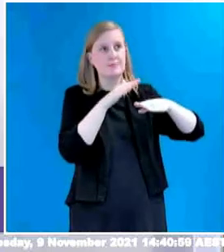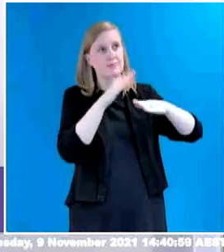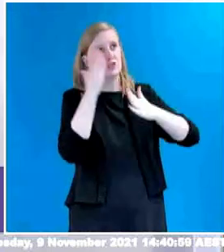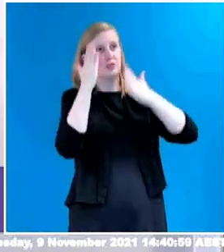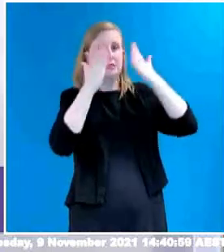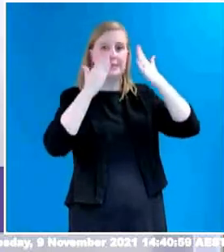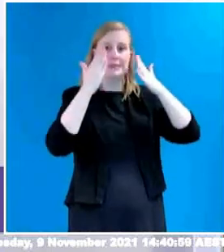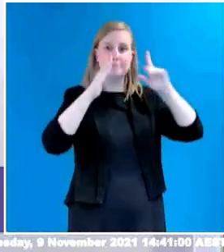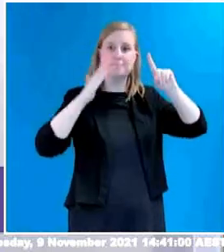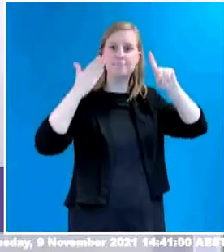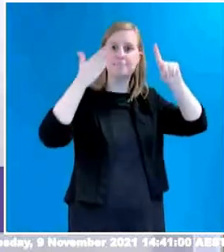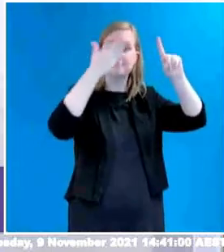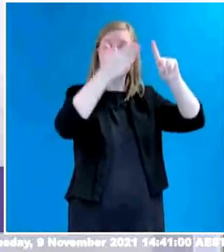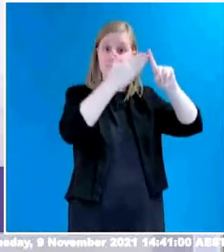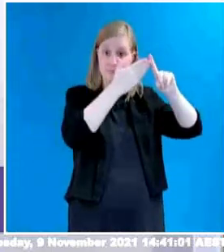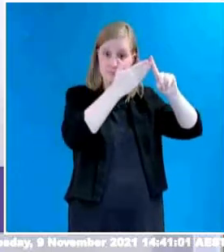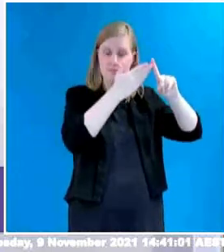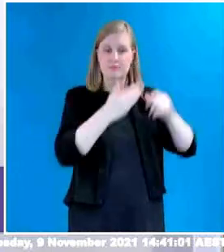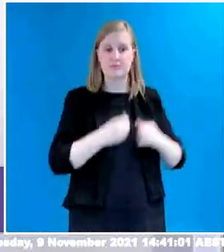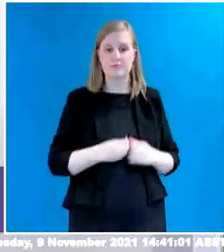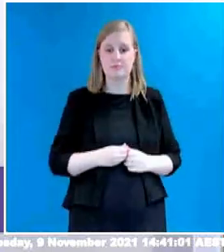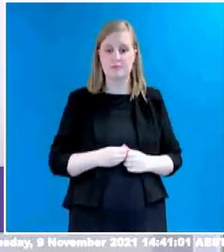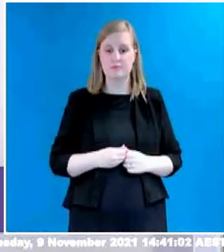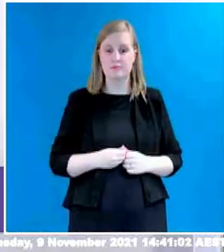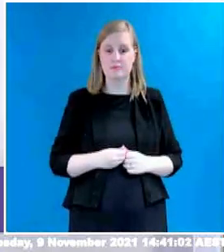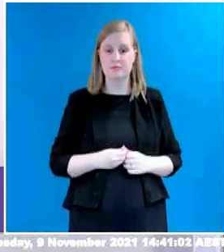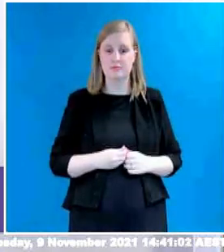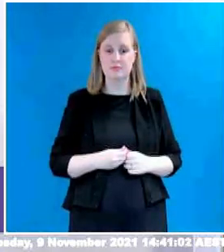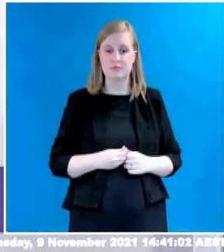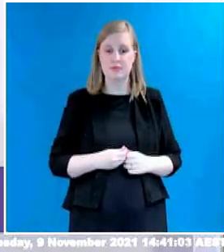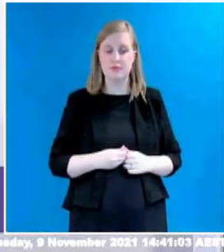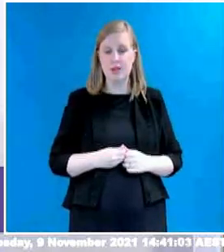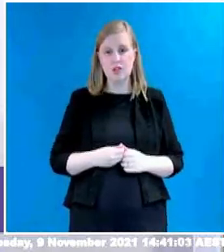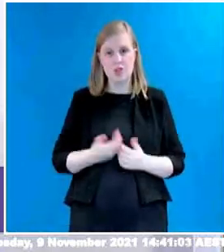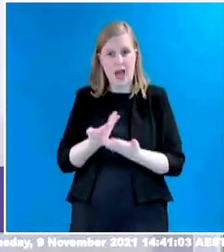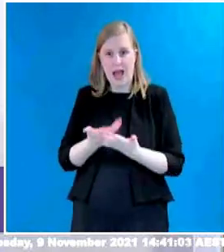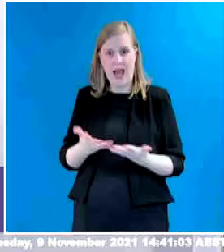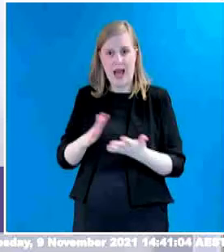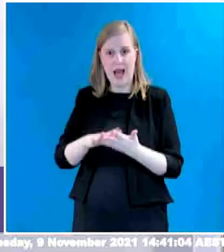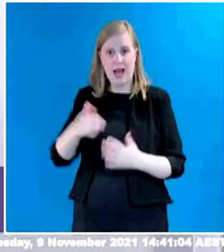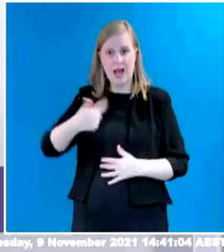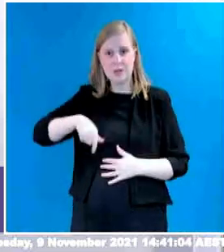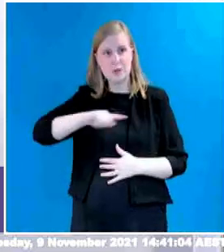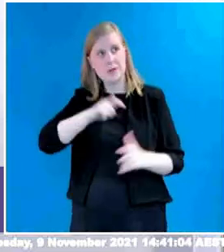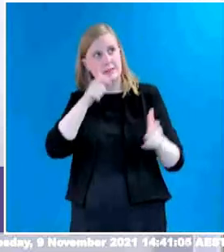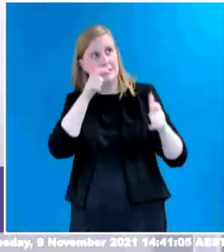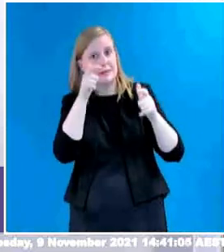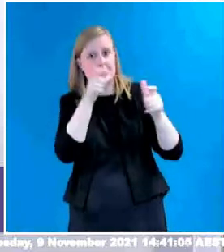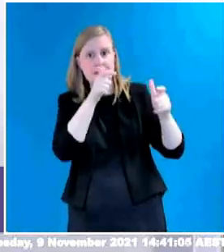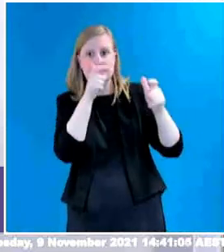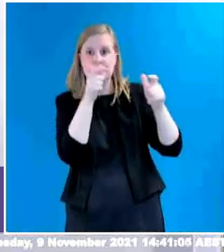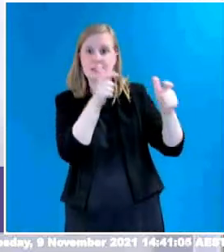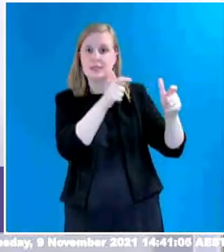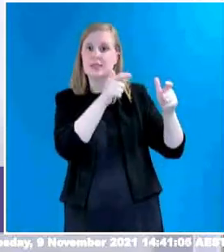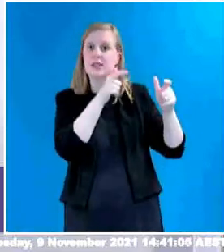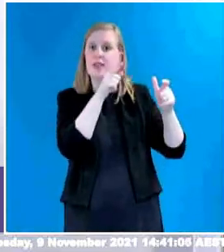of, for example, a monitoring treaty body in developing general comments and